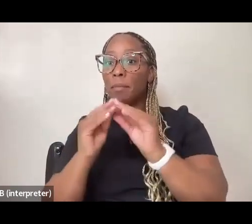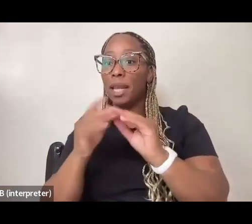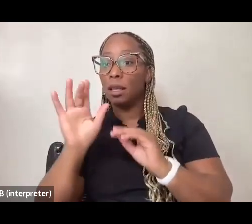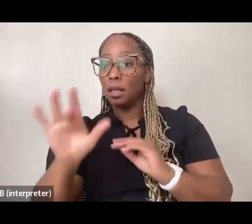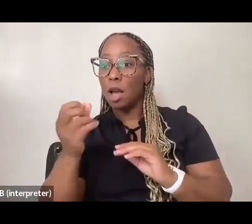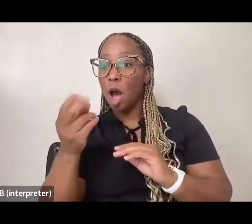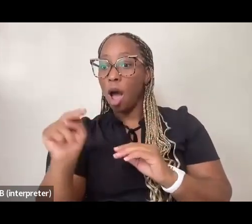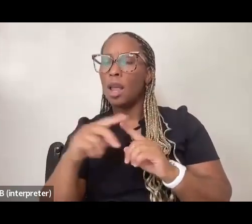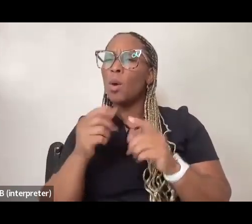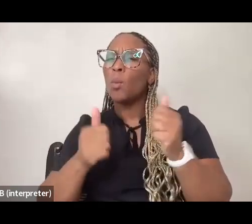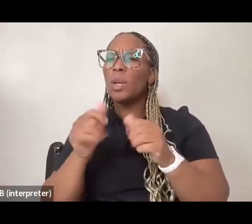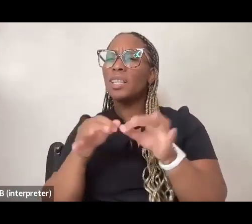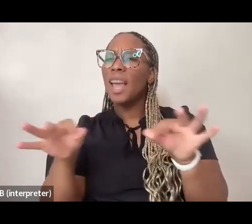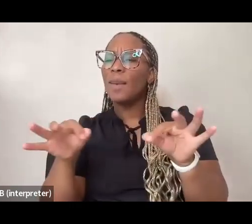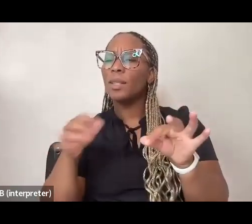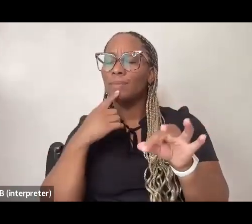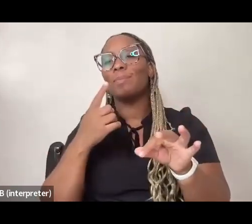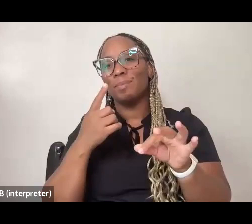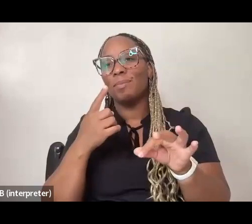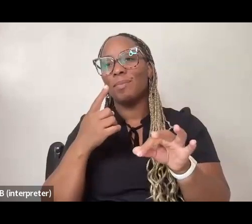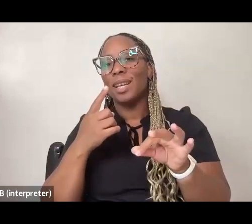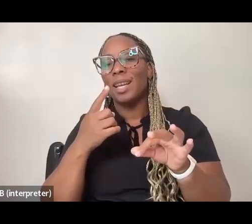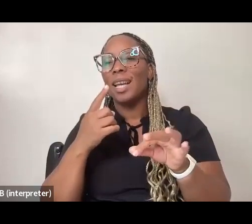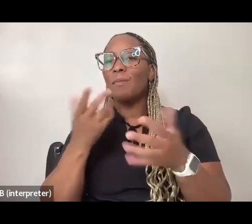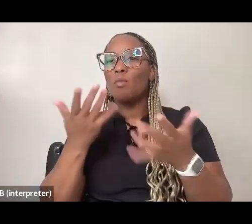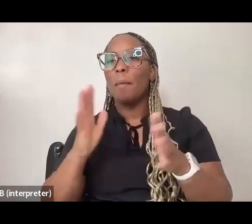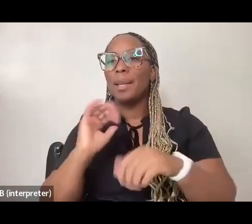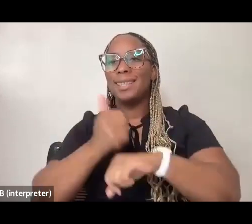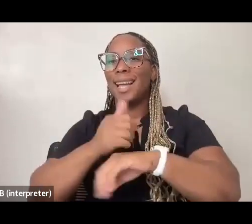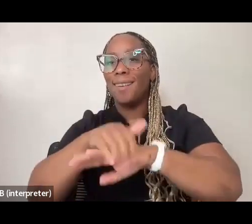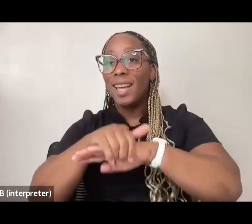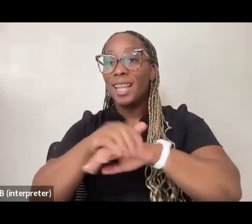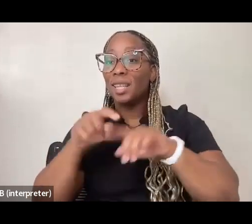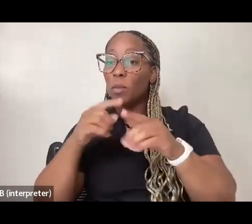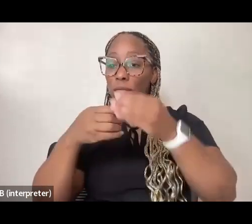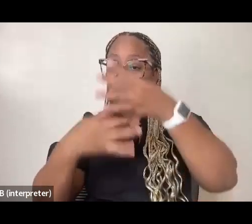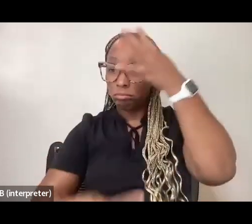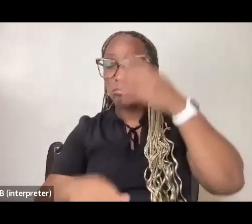want to captions in. English is likely the default setting but you can select from a list of other languages.